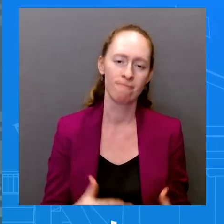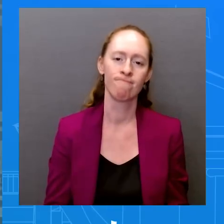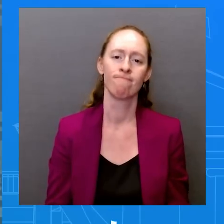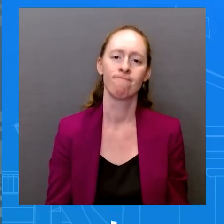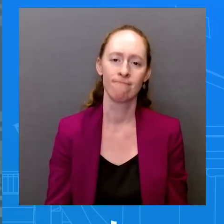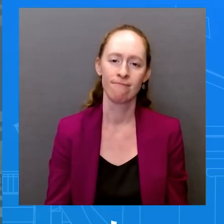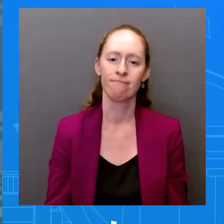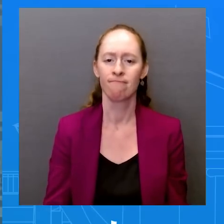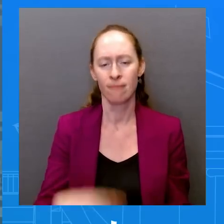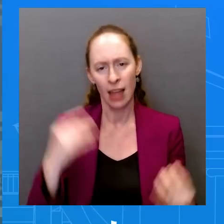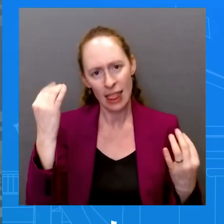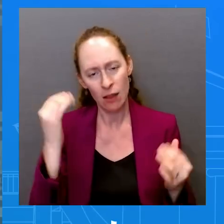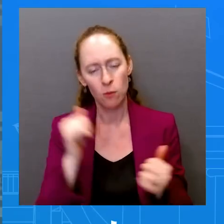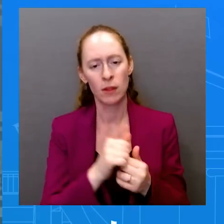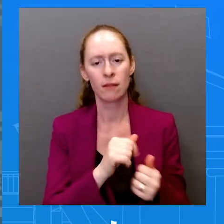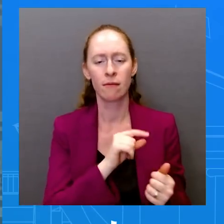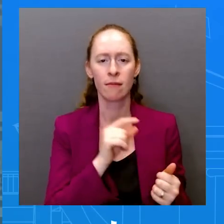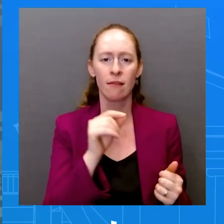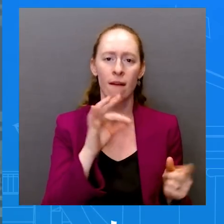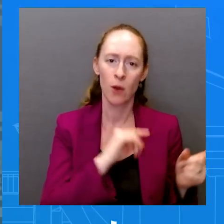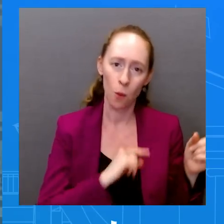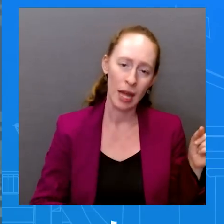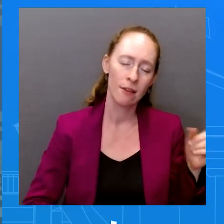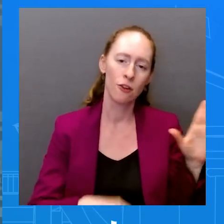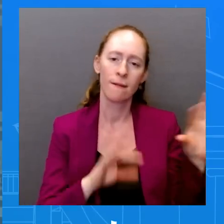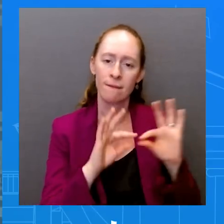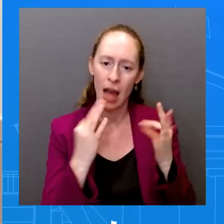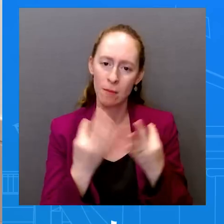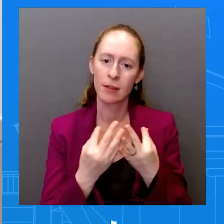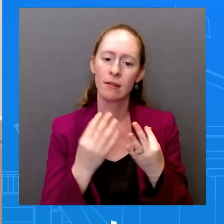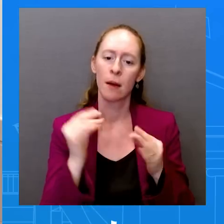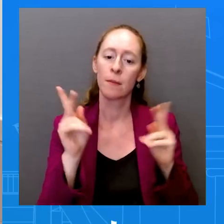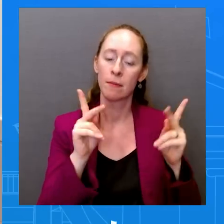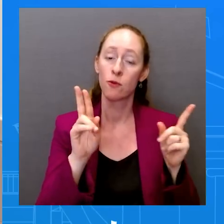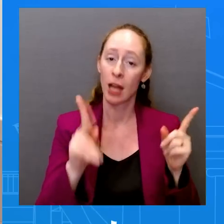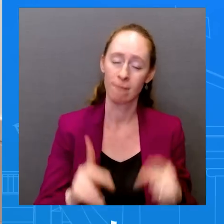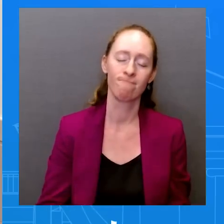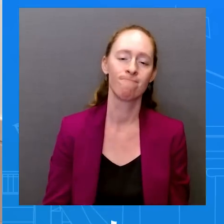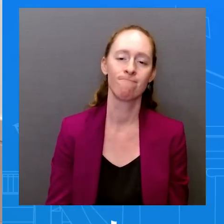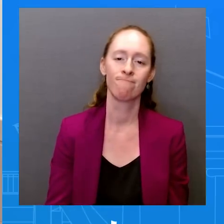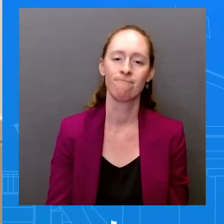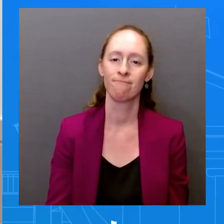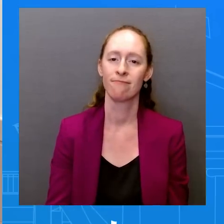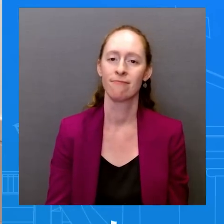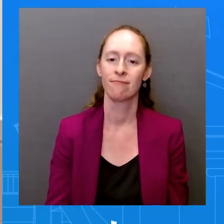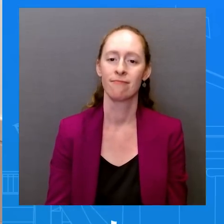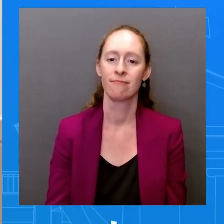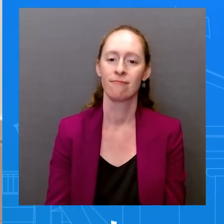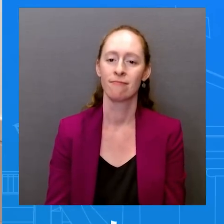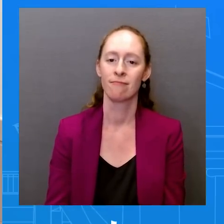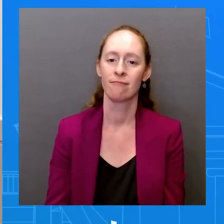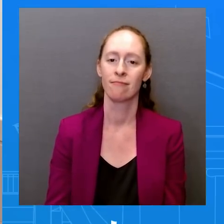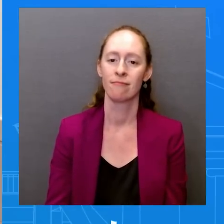and also the people of the United Kingdom. The Press: They met three times, as you just indicated. And I'm wondering if you have any --